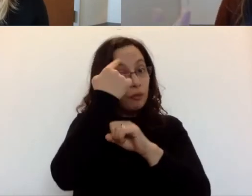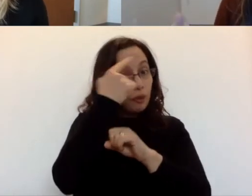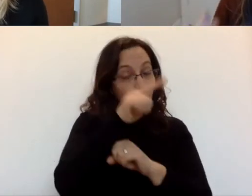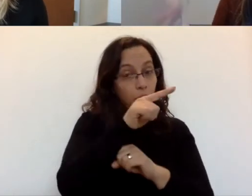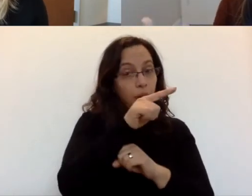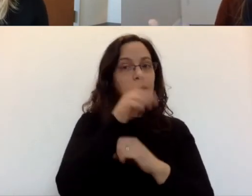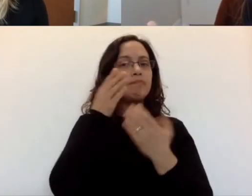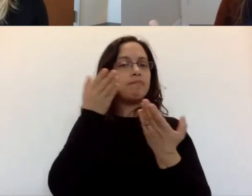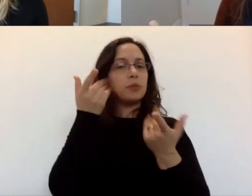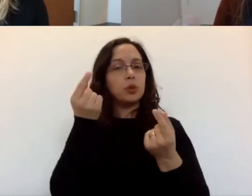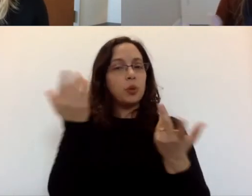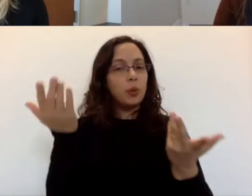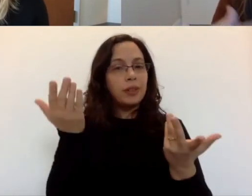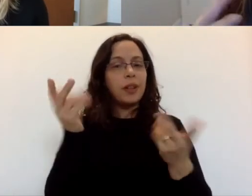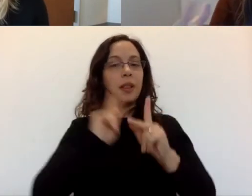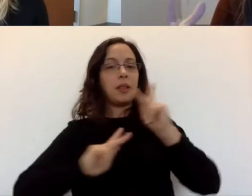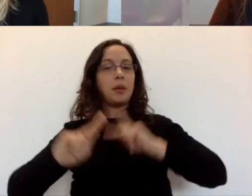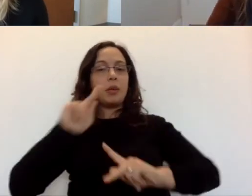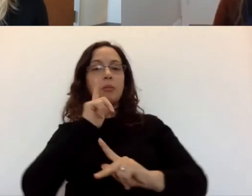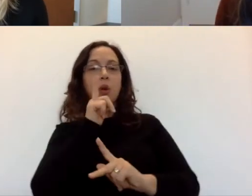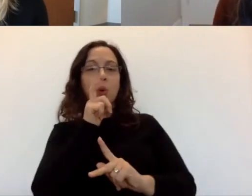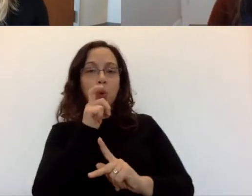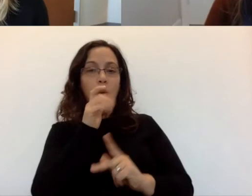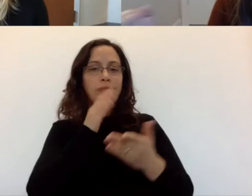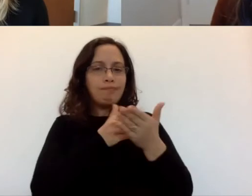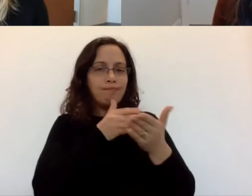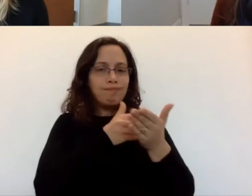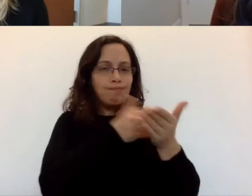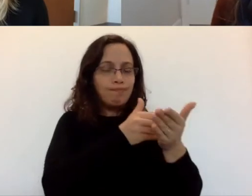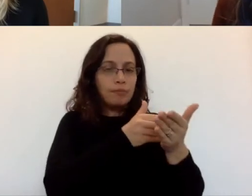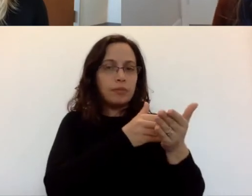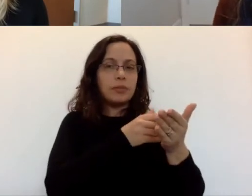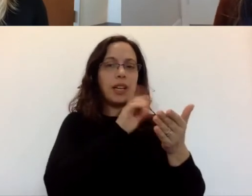of the perpetrator and and it draws attention to the role of the perpetrator here